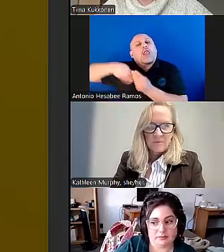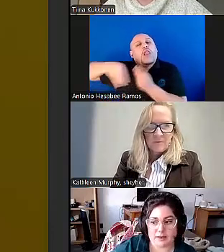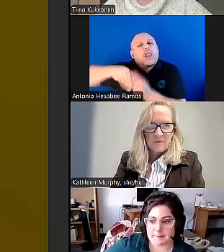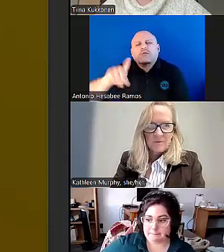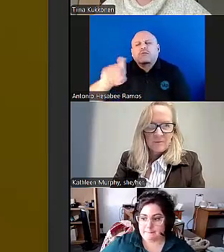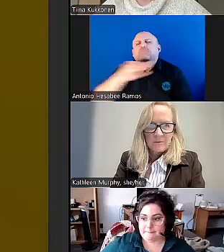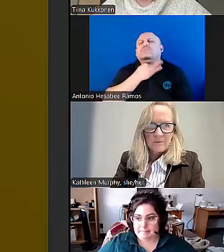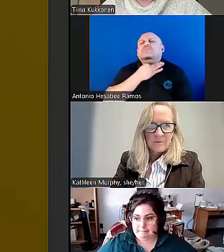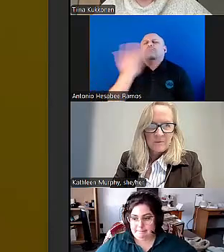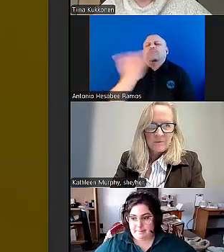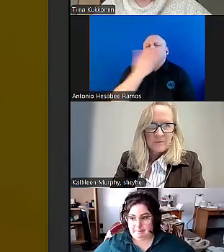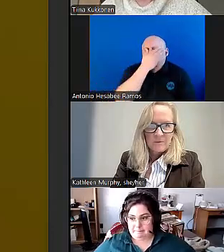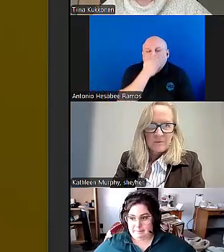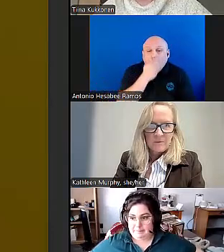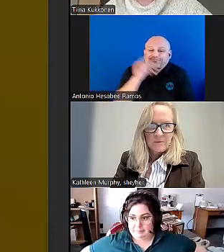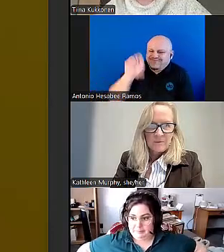Tiina Kukkonen: Yeah, I mean, Patty is the master